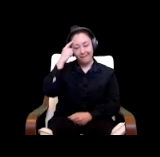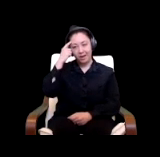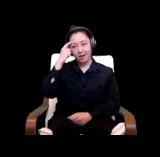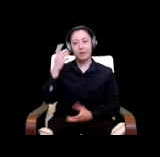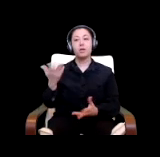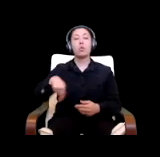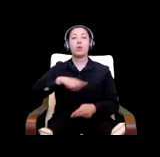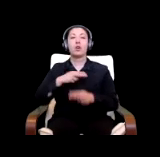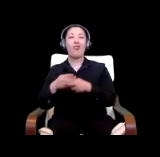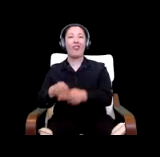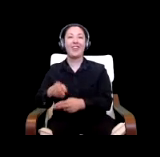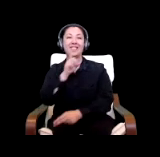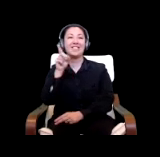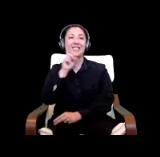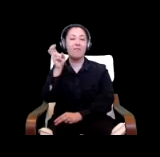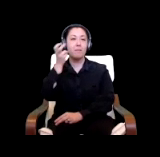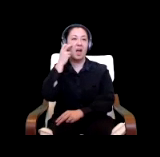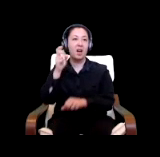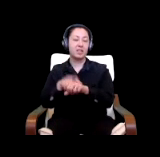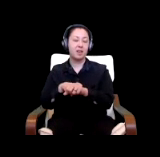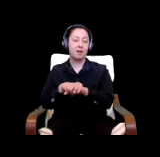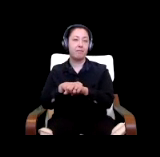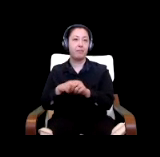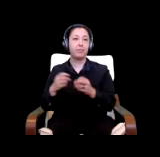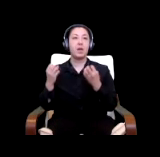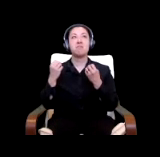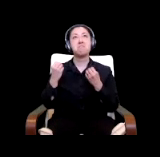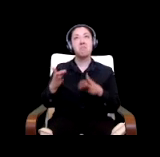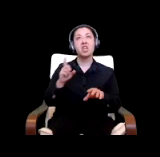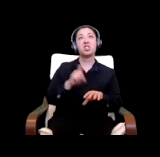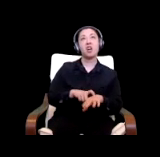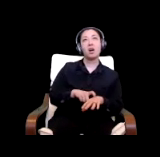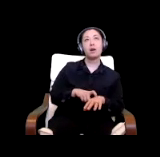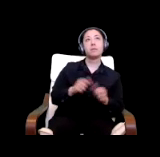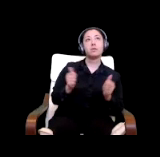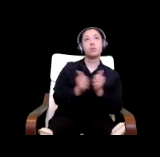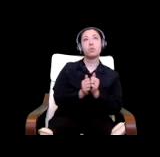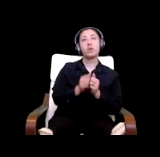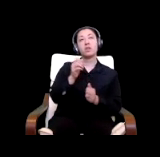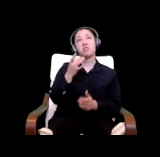A lot of times even with typically developing kids, we ask them to do something